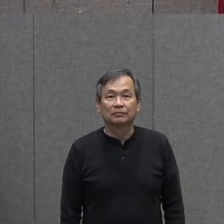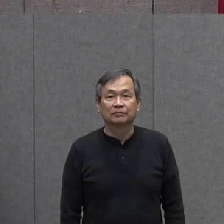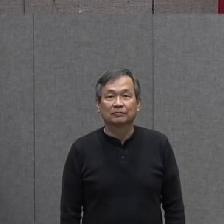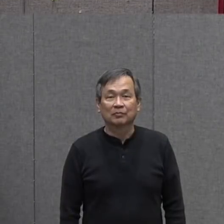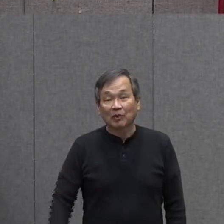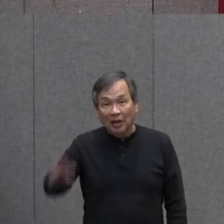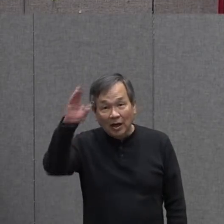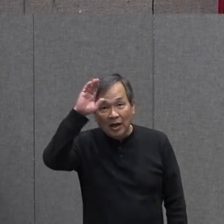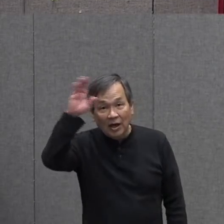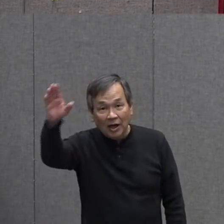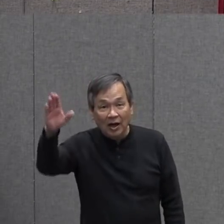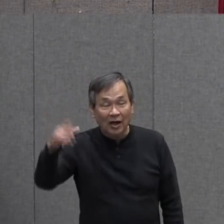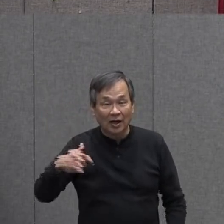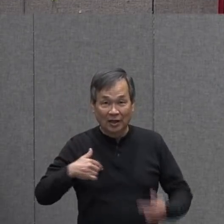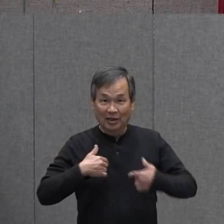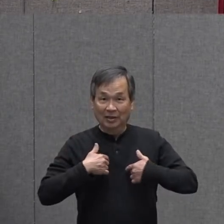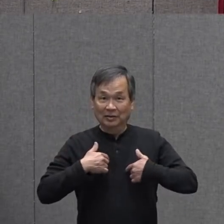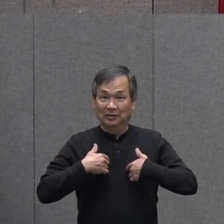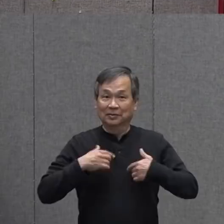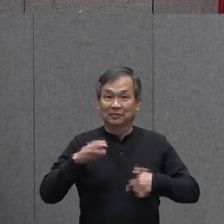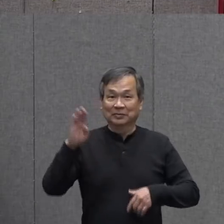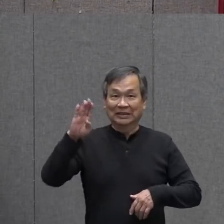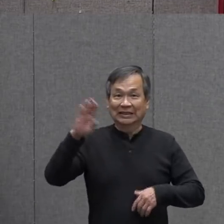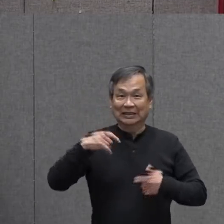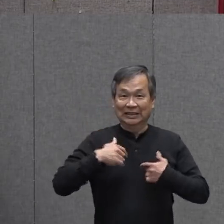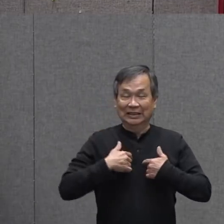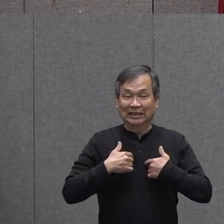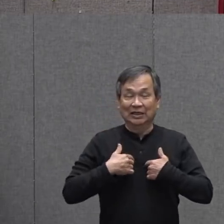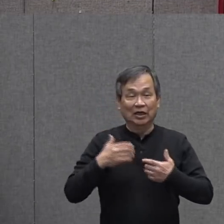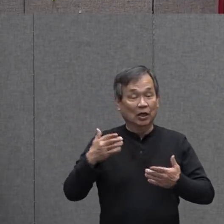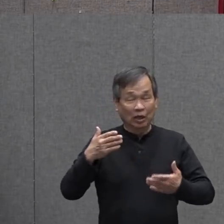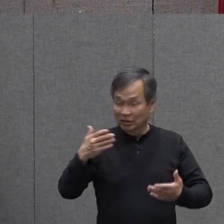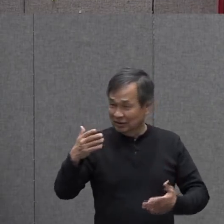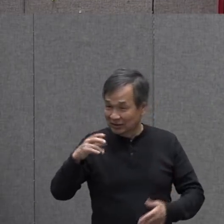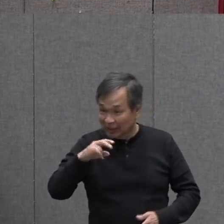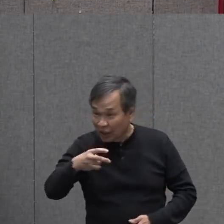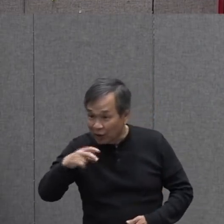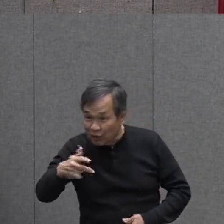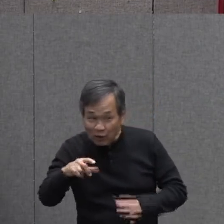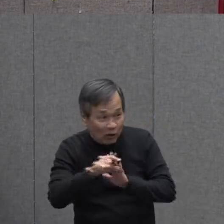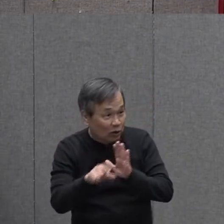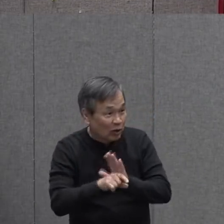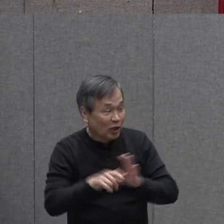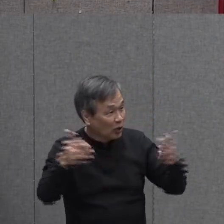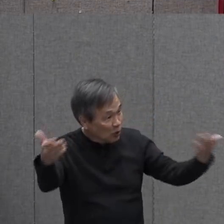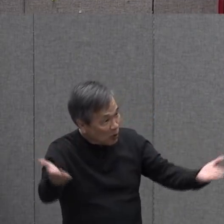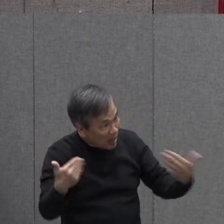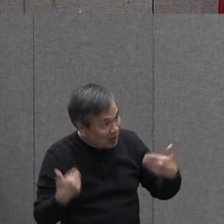Hi, I'm Mrs. B. Welcome second and third grade! Today we're going to talk about science